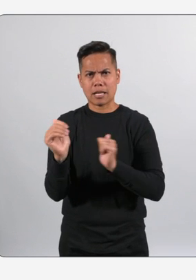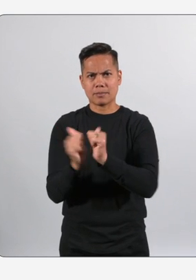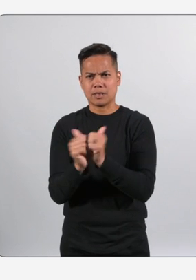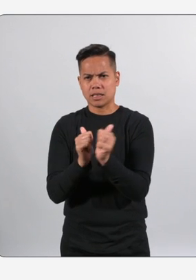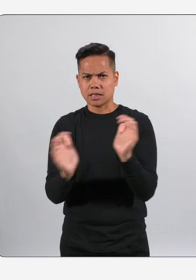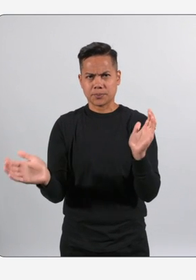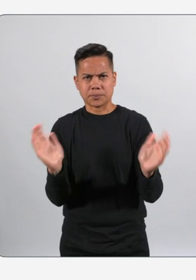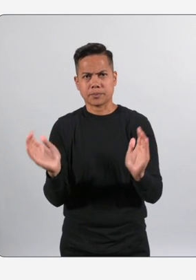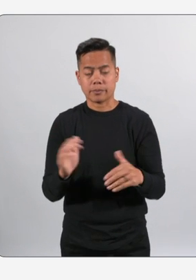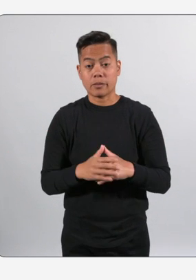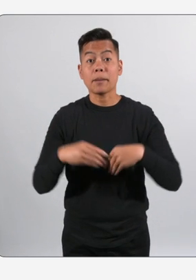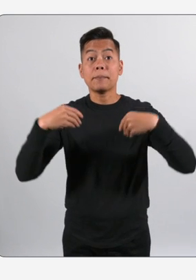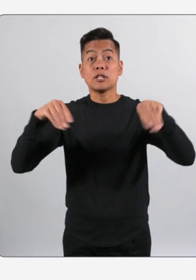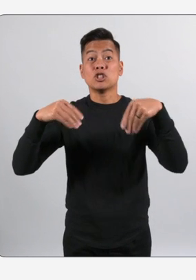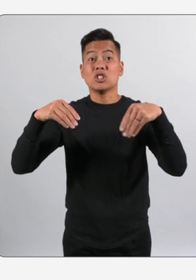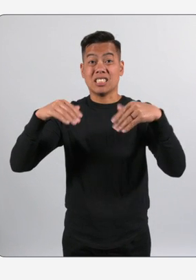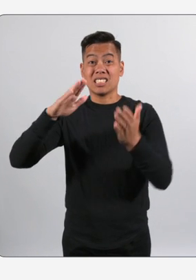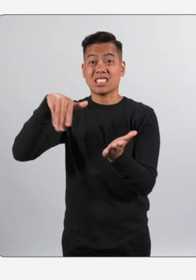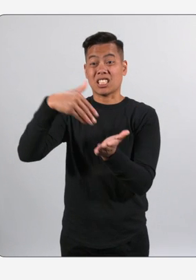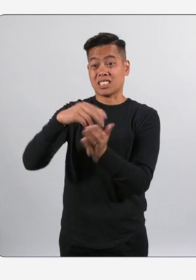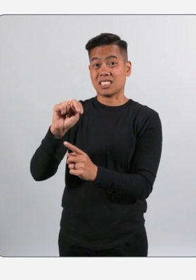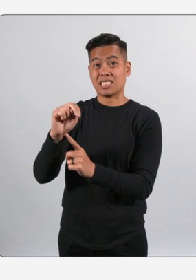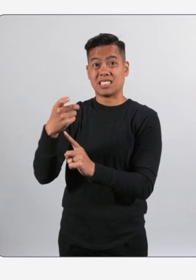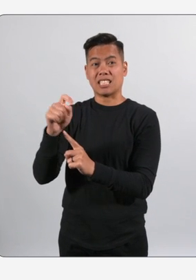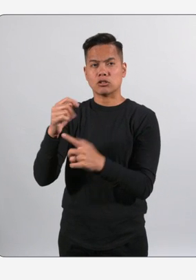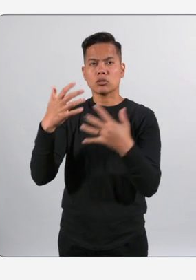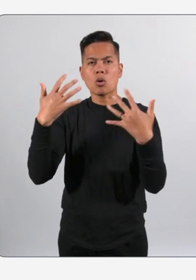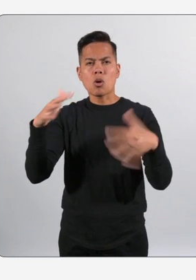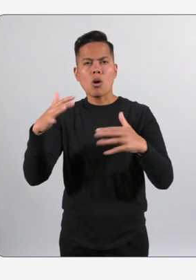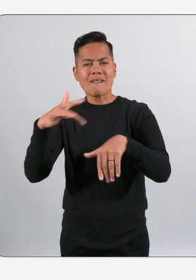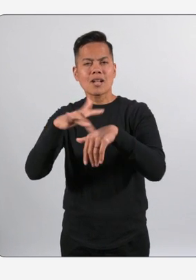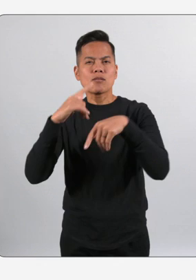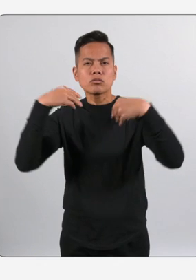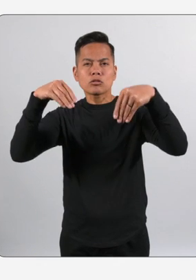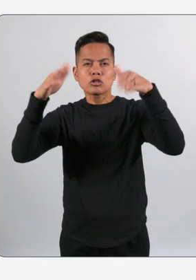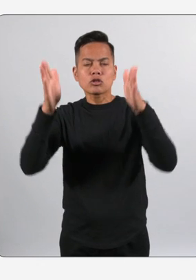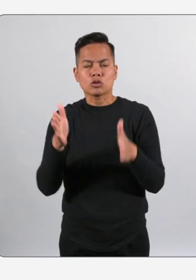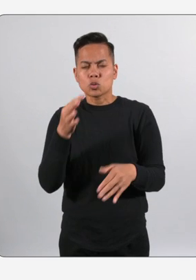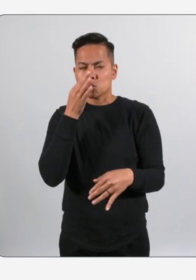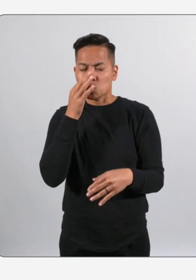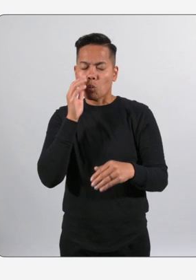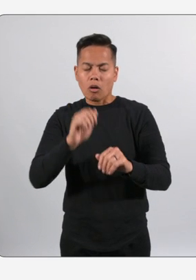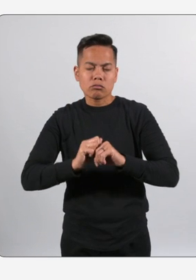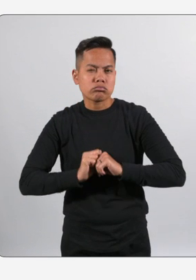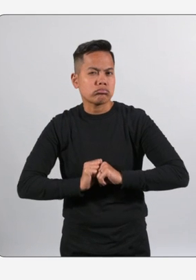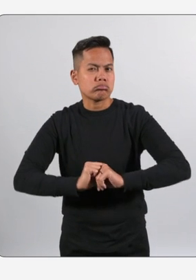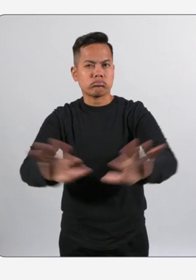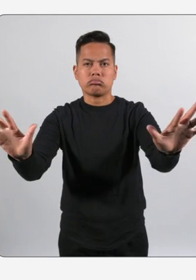Merchant Center Next is already available to some retailers and will gradually roll out to everyone soon.